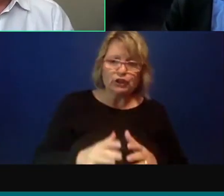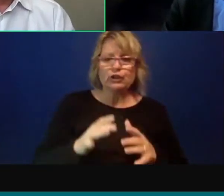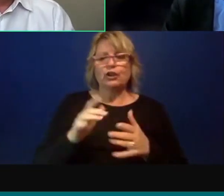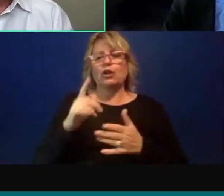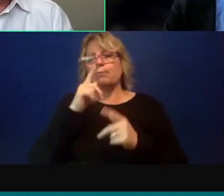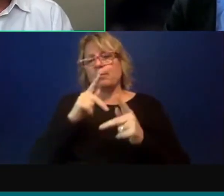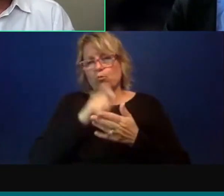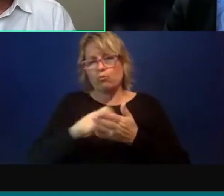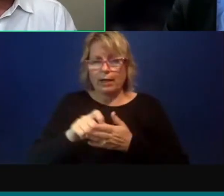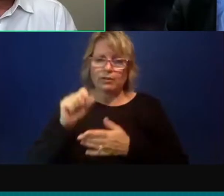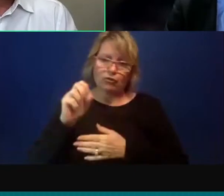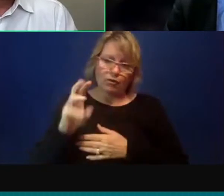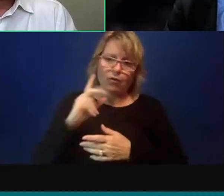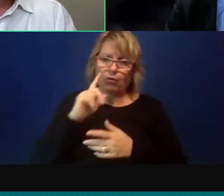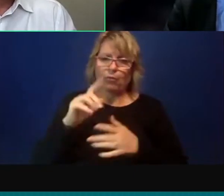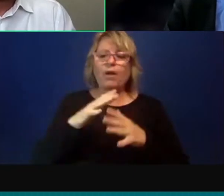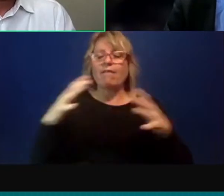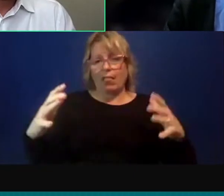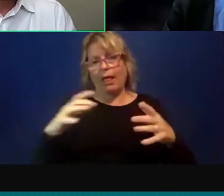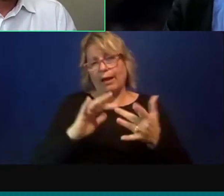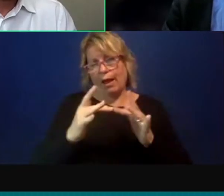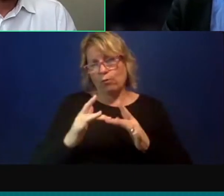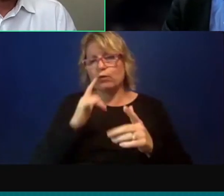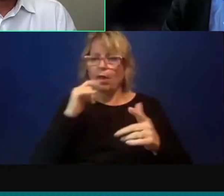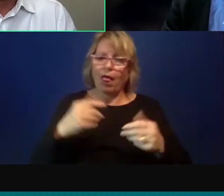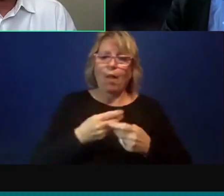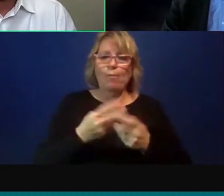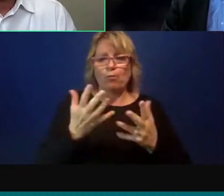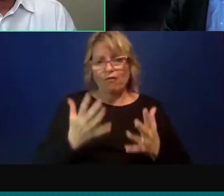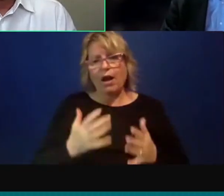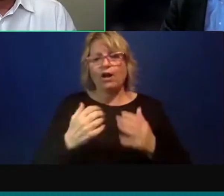we have a large clinical networks with a lot of providers and support staff.